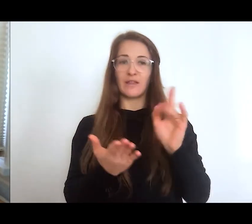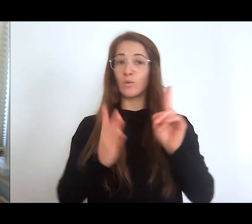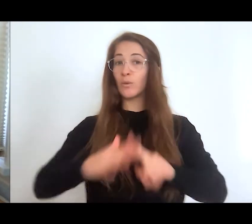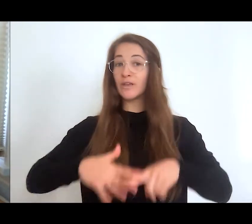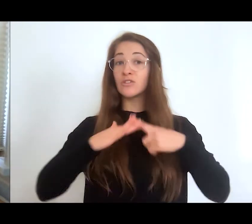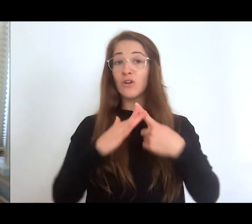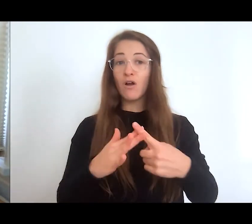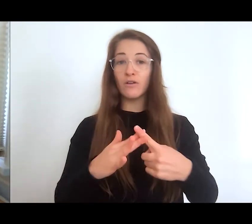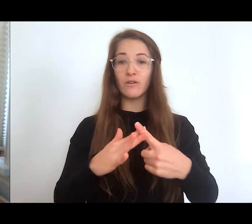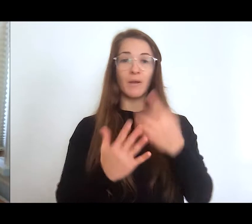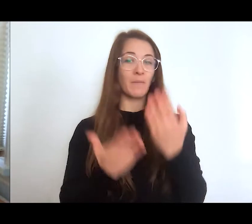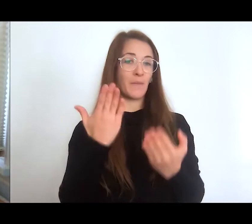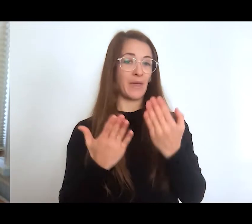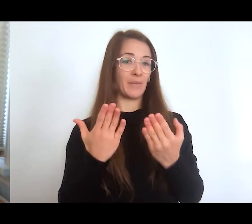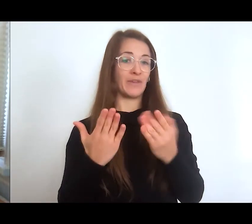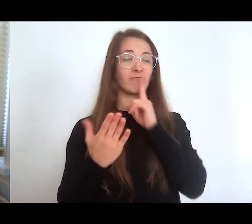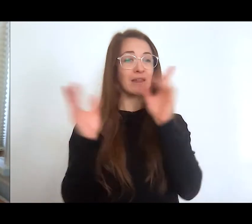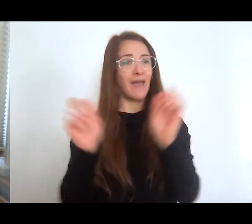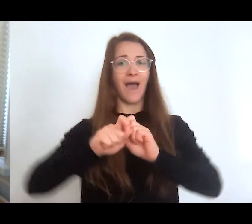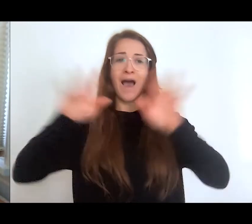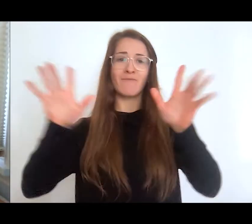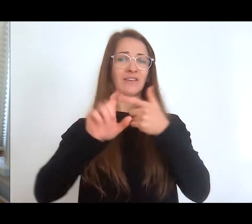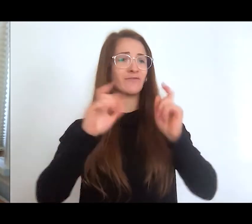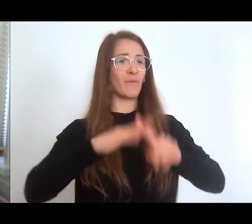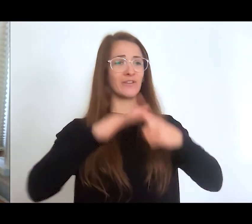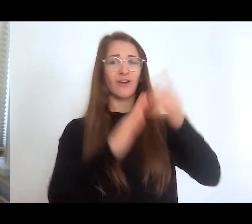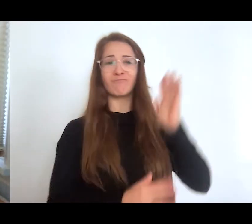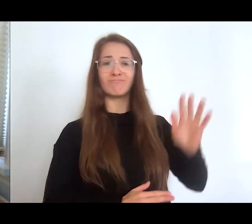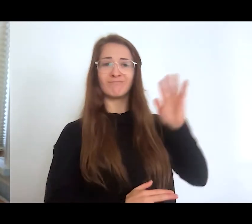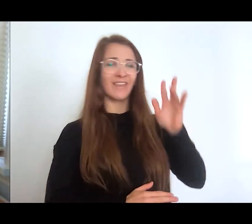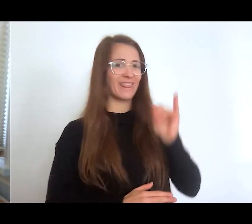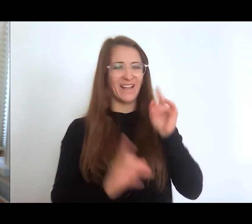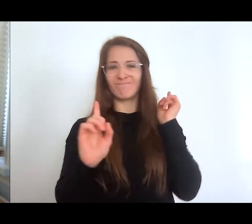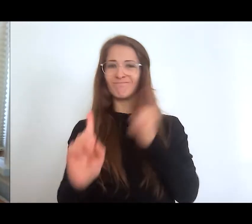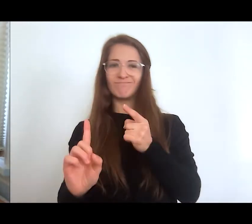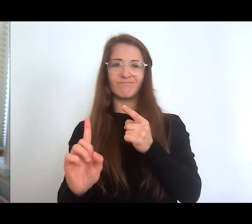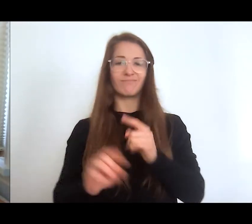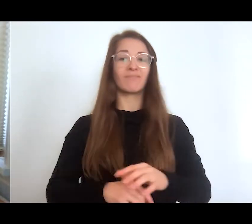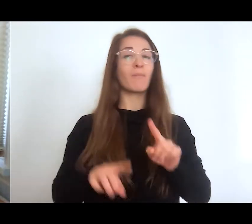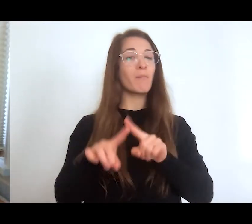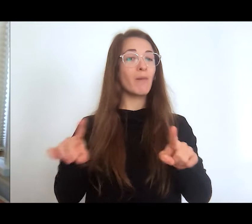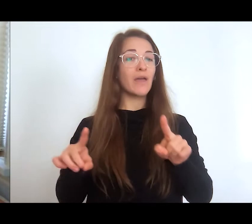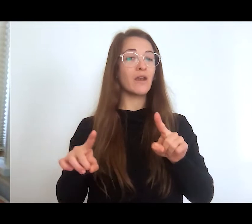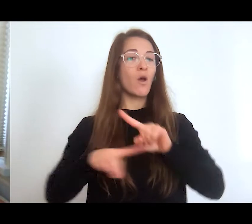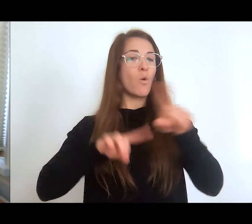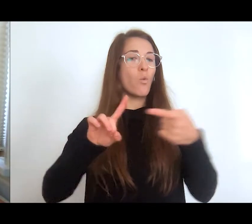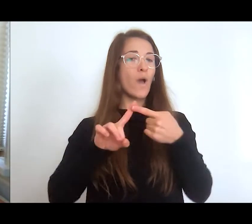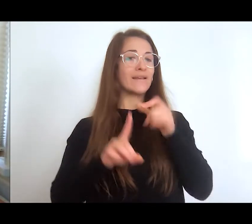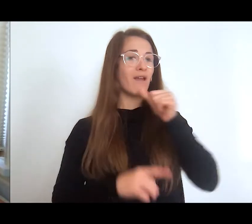SOME OF US TALKED ABOUT THAT IS WHERE WE STARTED. SO MAYBE IT WAS OBVIOUS FROM THE BEGINNING THAT IS THE DIRECTION THAT YOU WERE GOING IN.